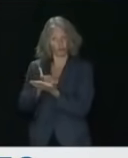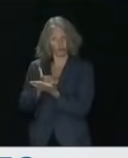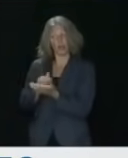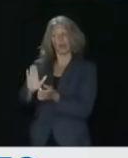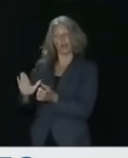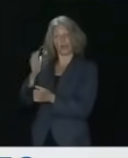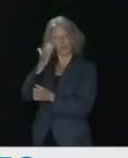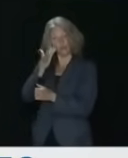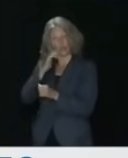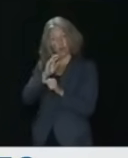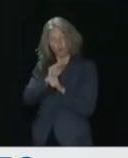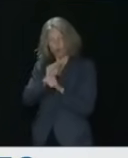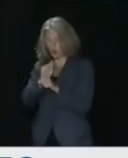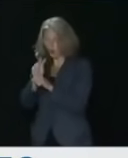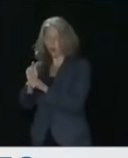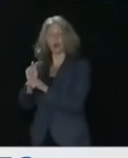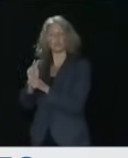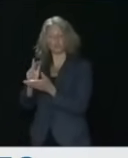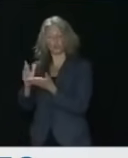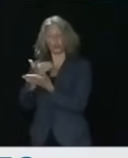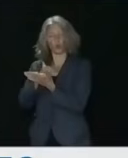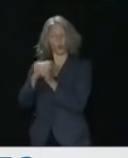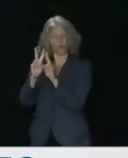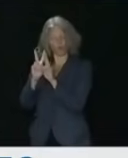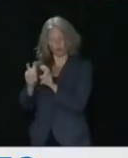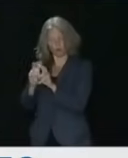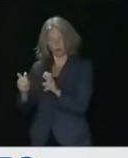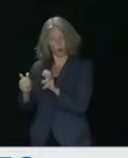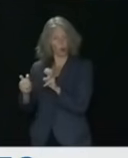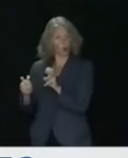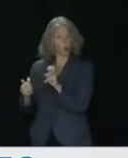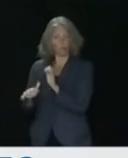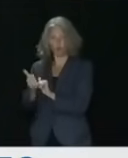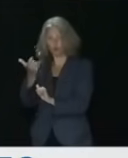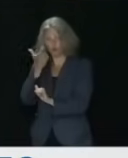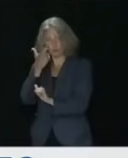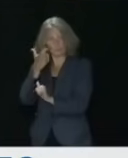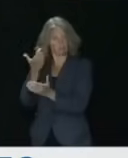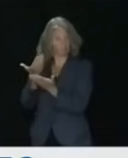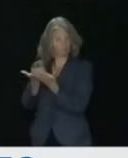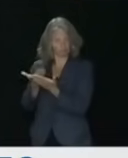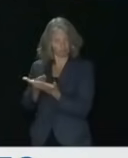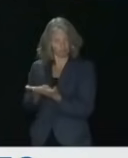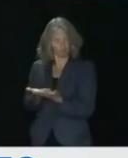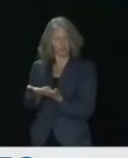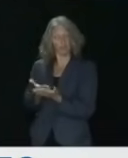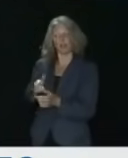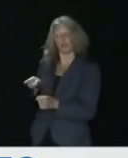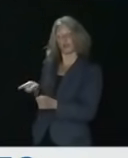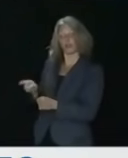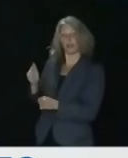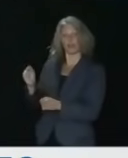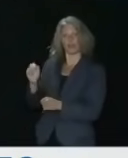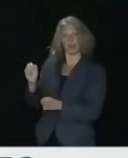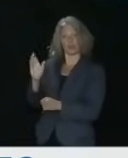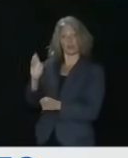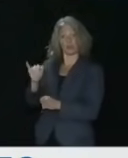AND WORLDWIDE. AS PART OF THIS REAL TIME MONITORING, AND EXPERT REVIEW OF